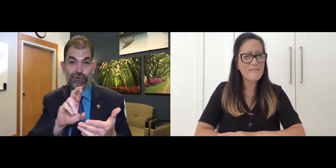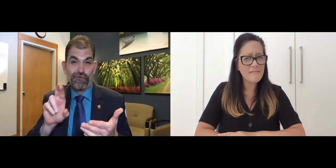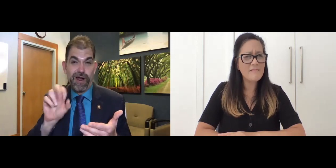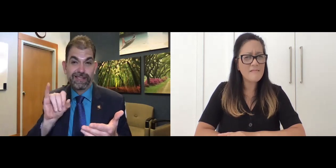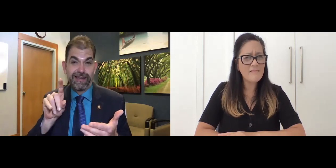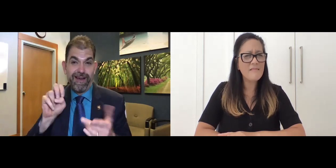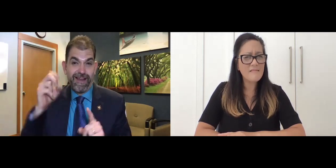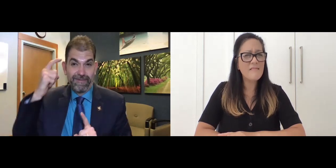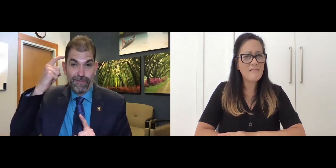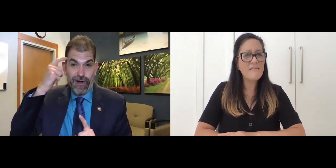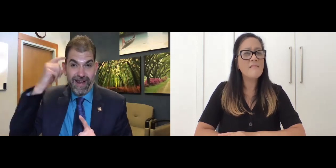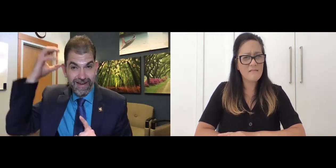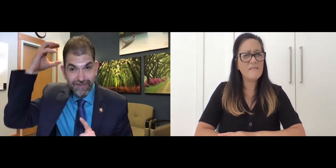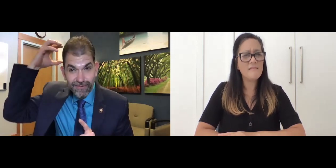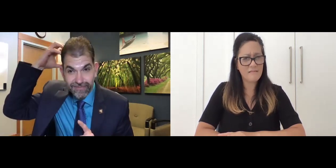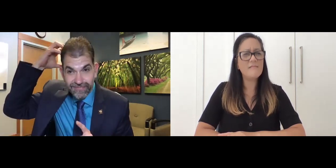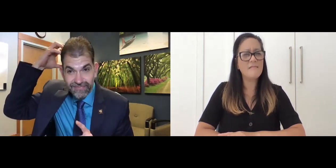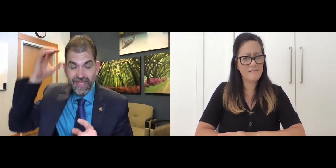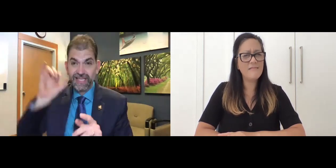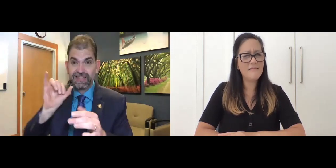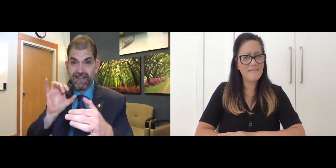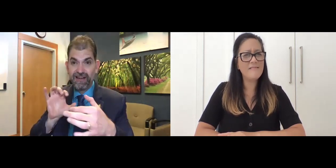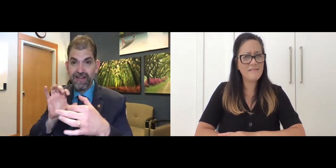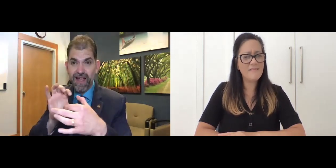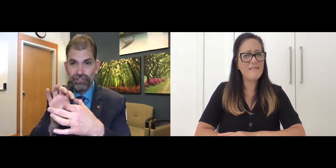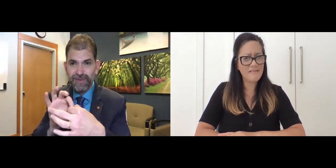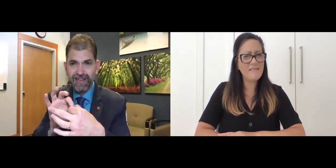language deprivation you know. That's another area of the